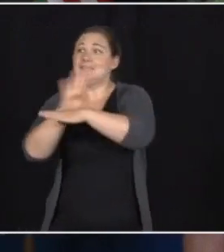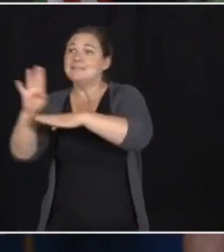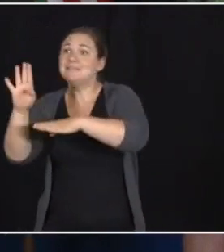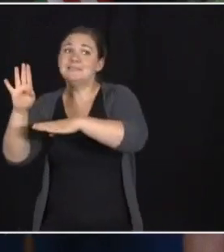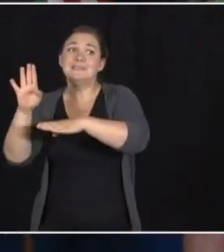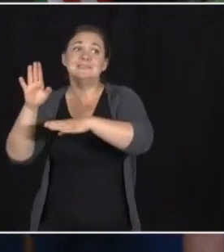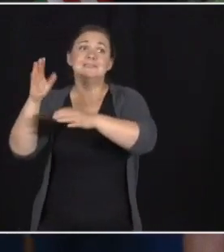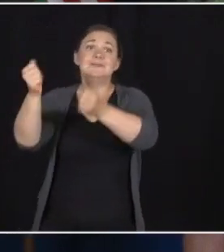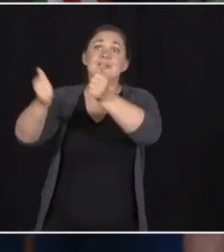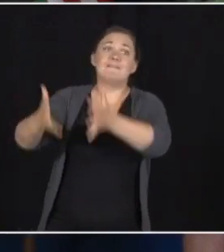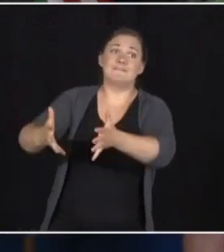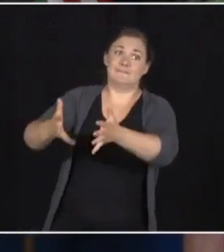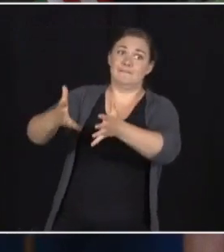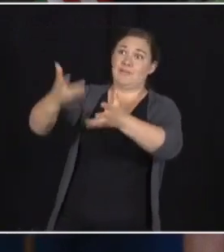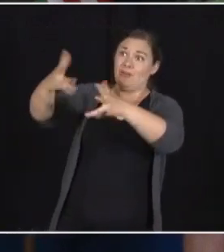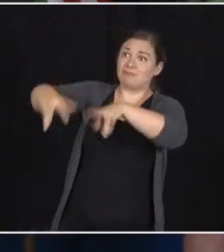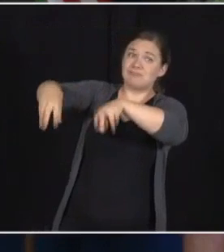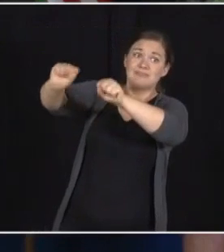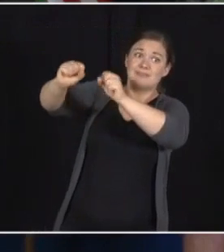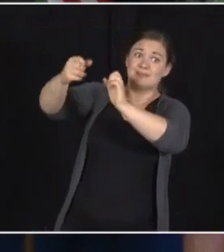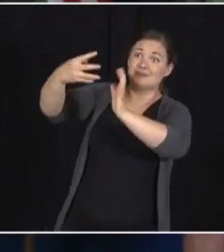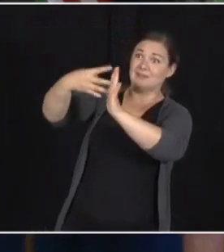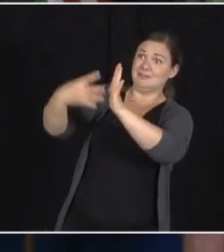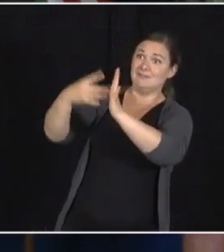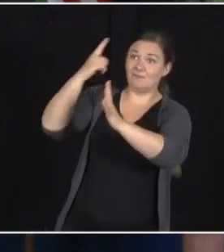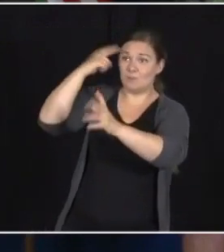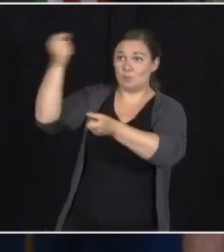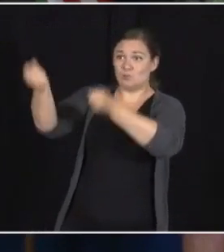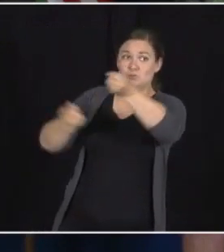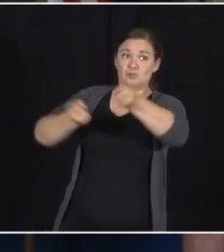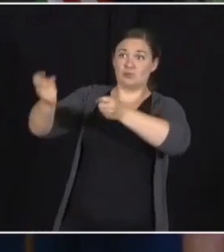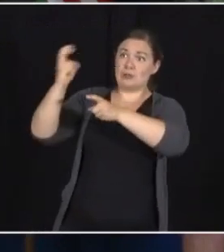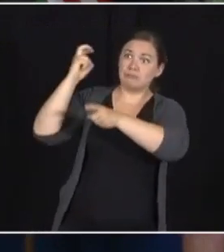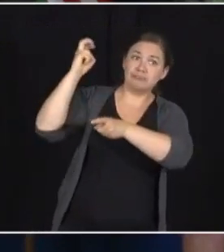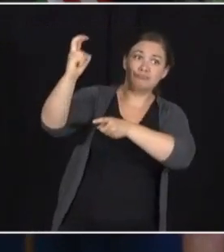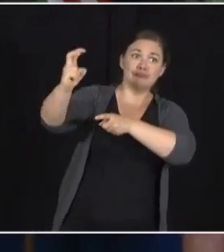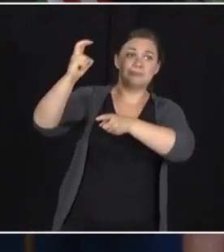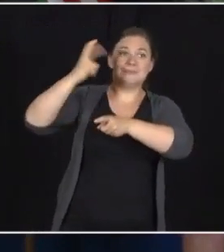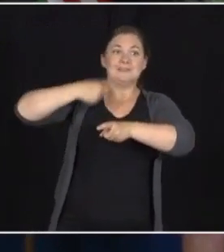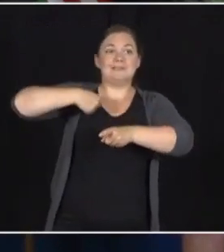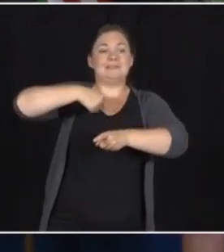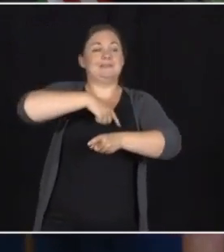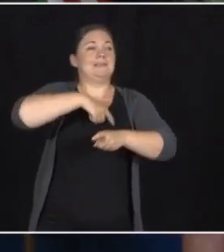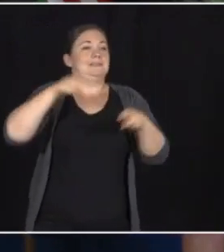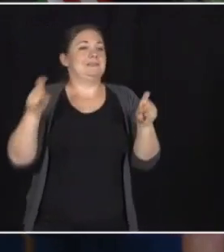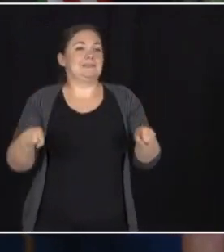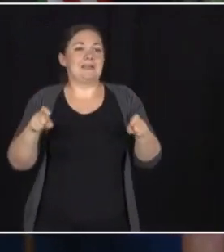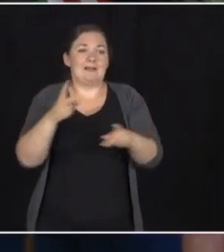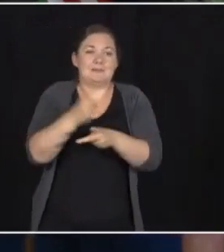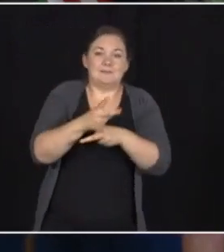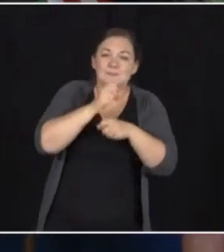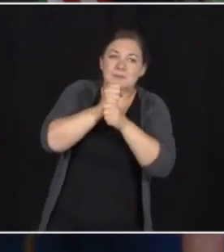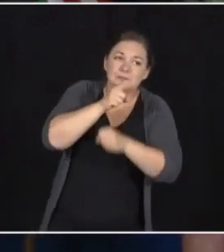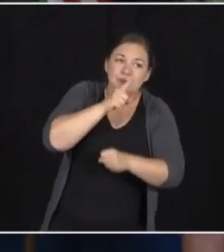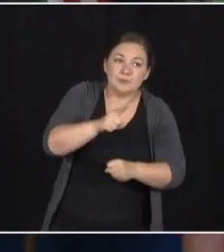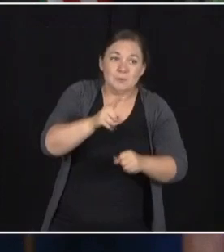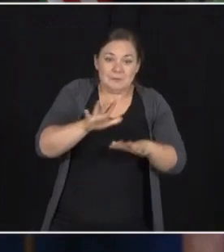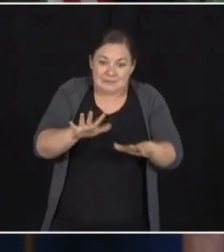patients. We hear a lot from families , from drivers and from commercial drivers but there eager to get back on the road and get